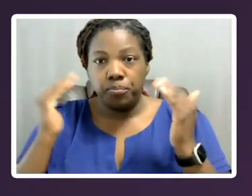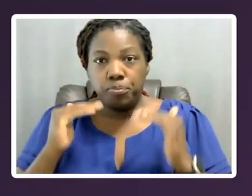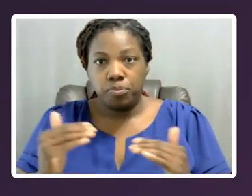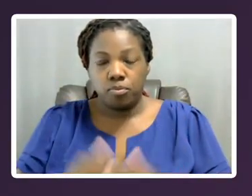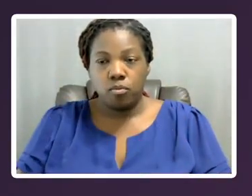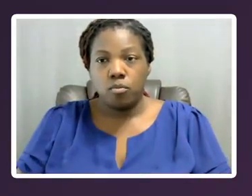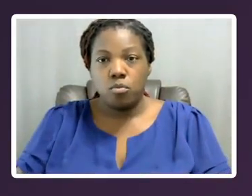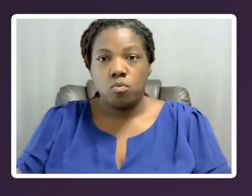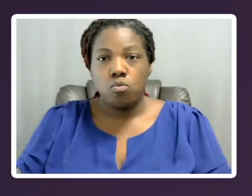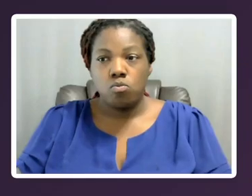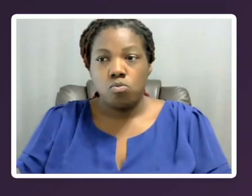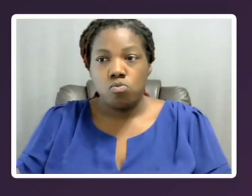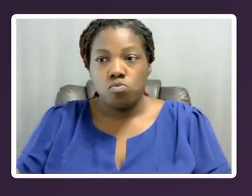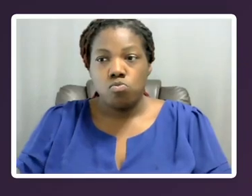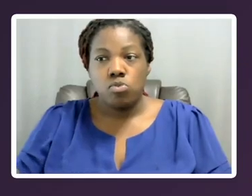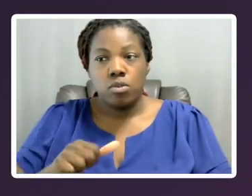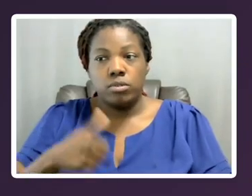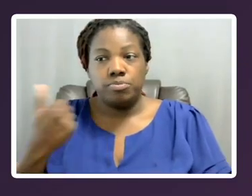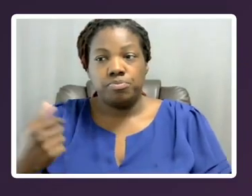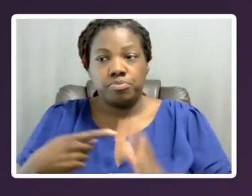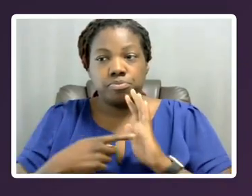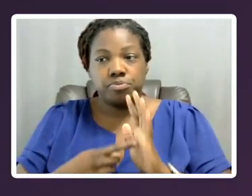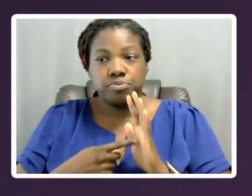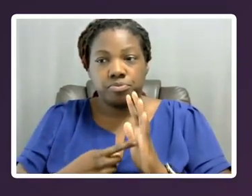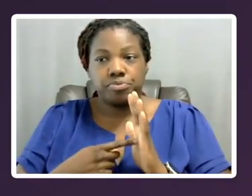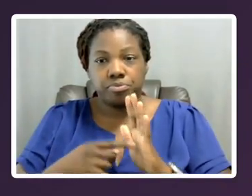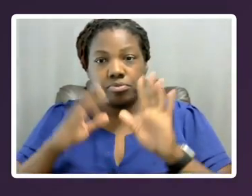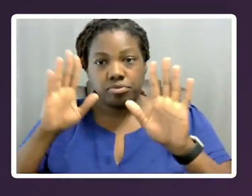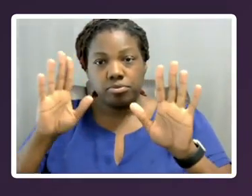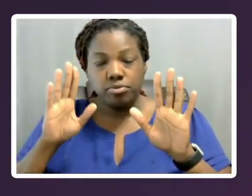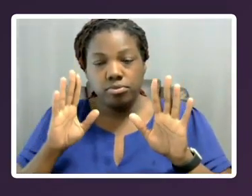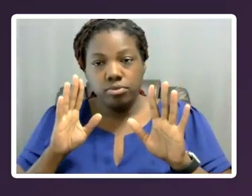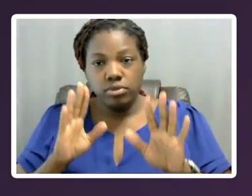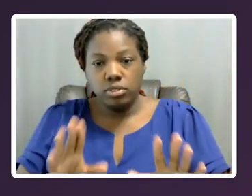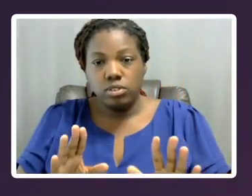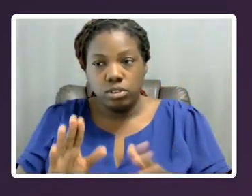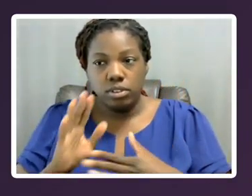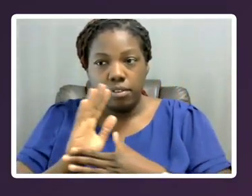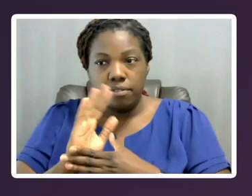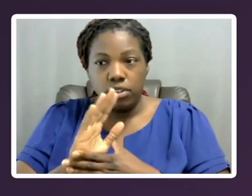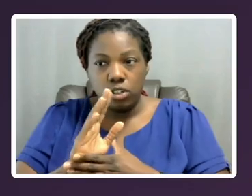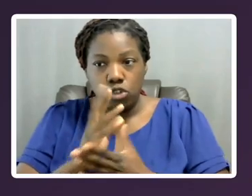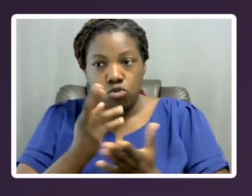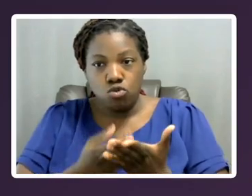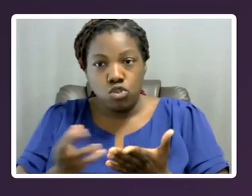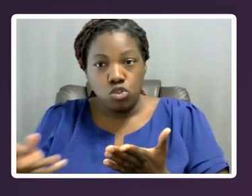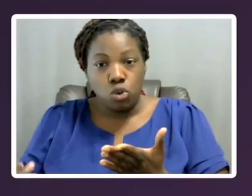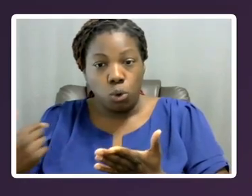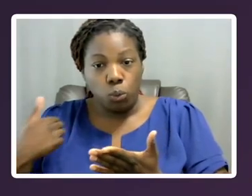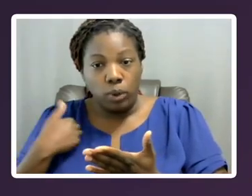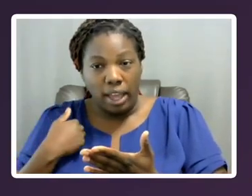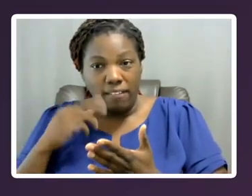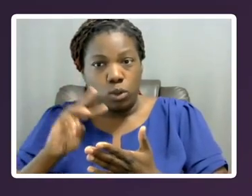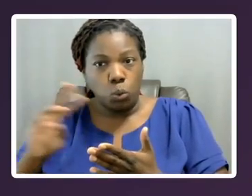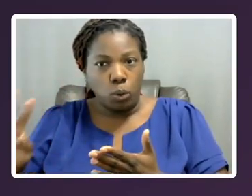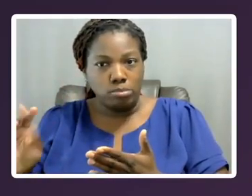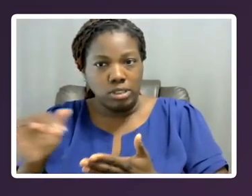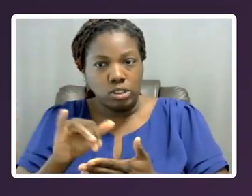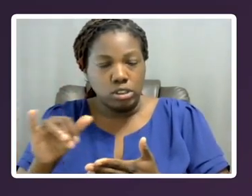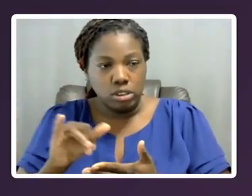which is another example and a wonderful video resource that we also have on our website. Renee.